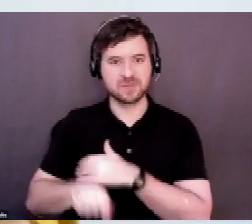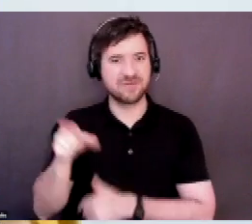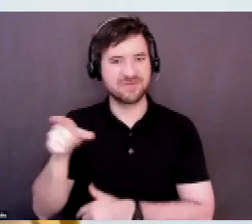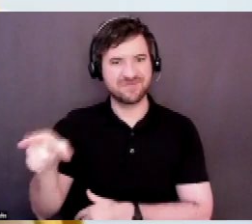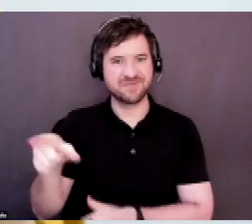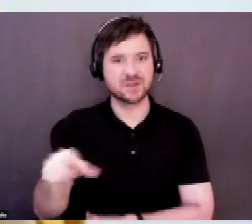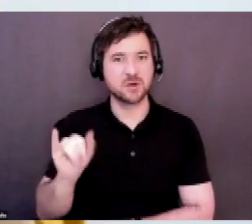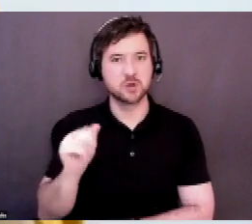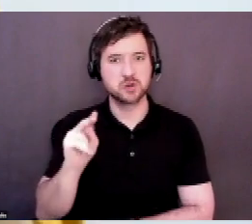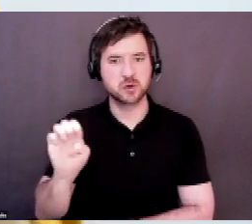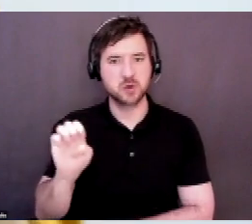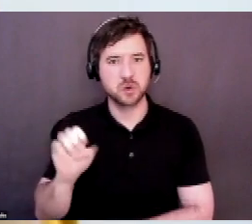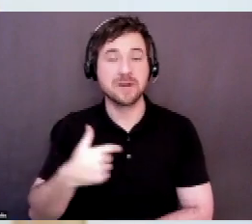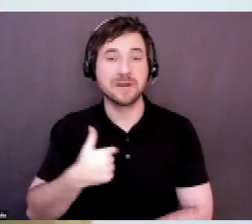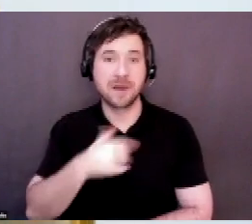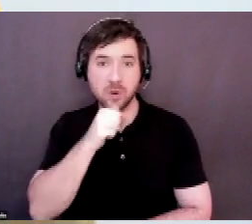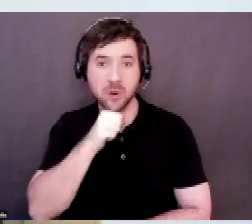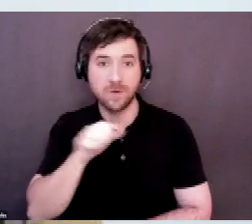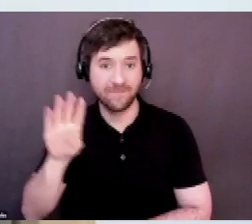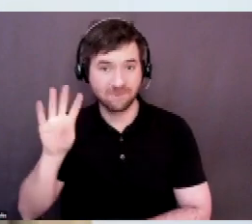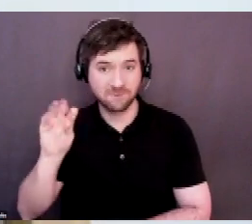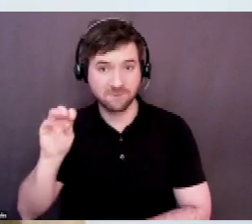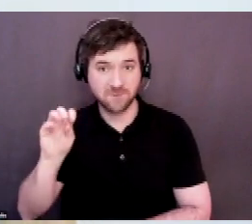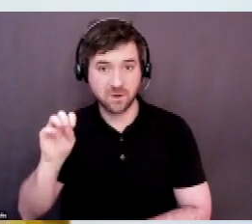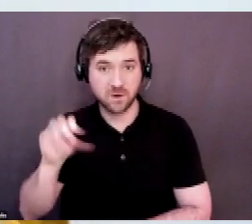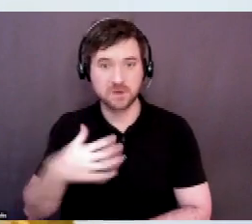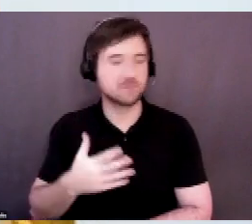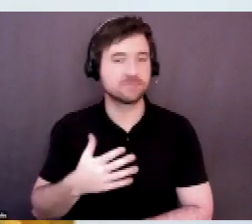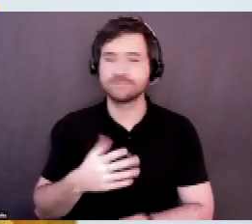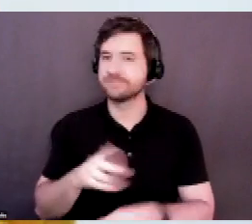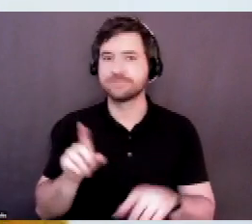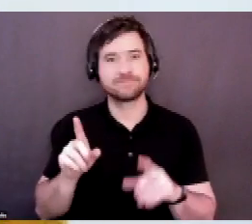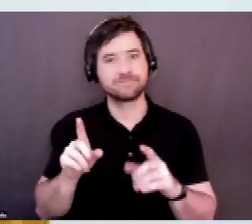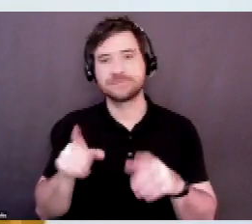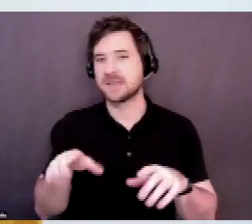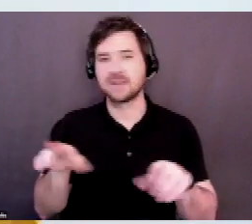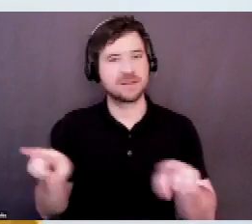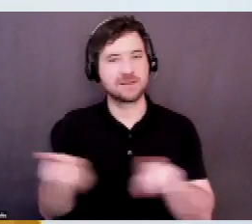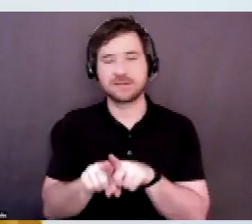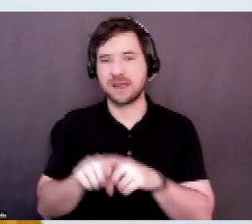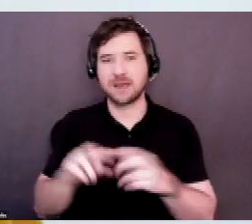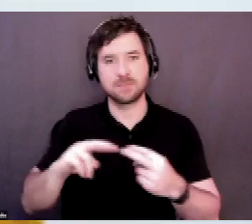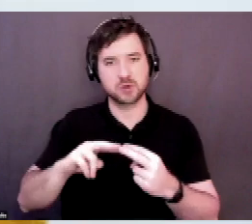My daughter, we went through the same genetic testing. So this was a different journey because